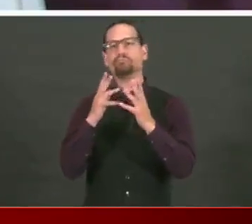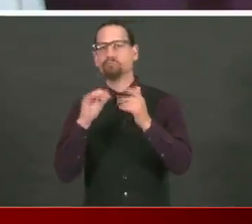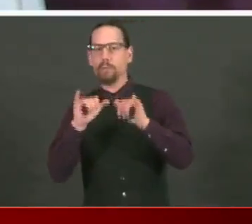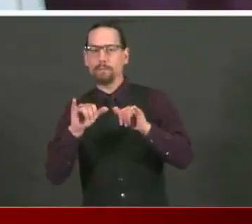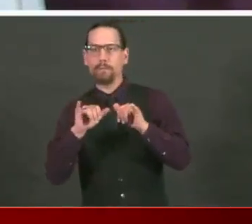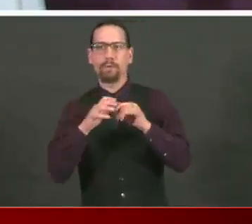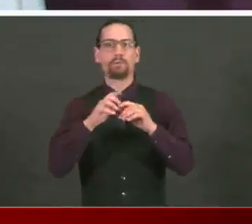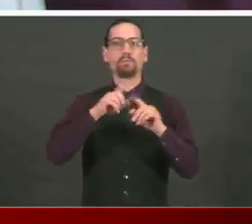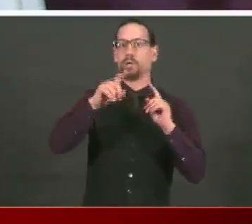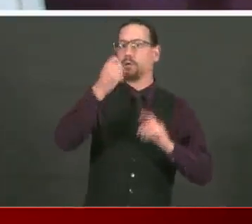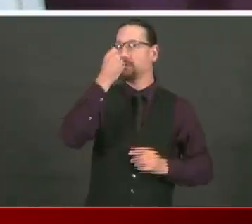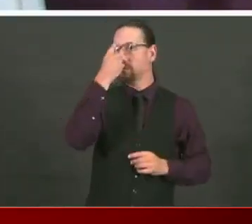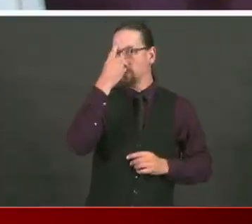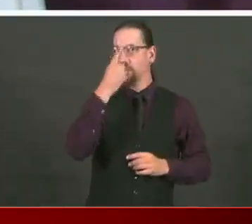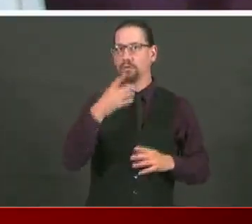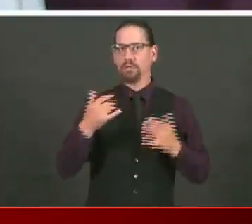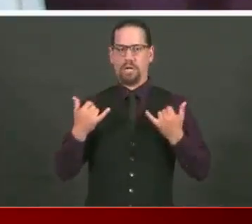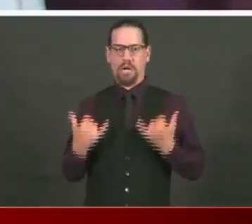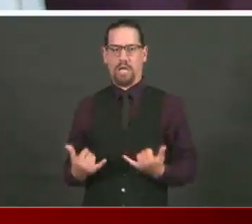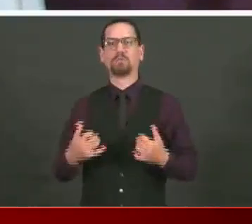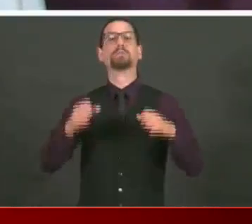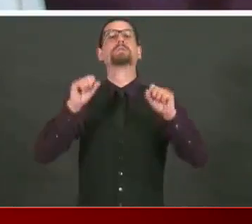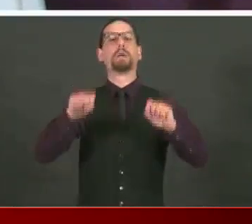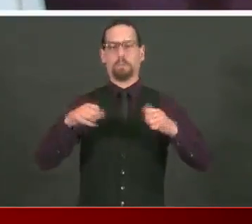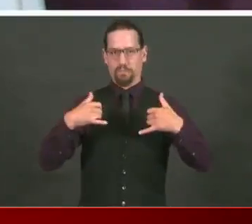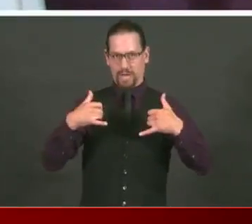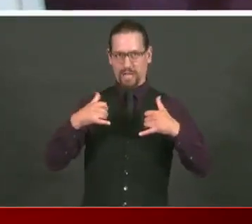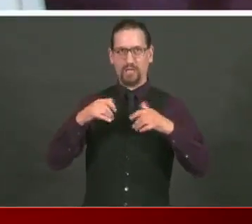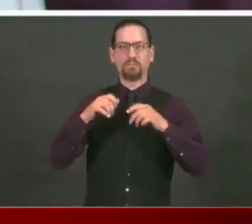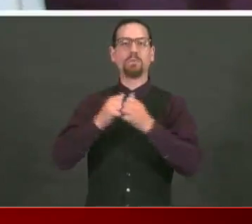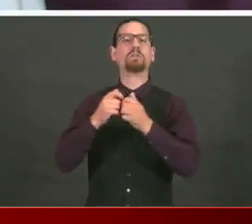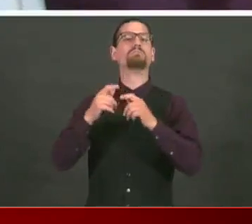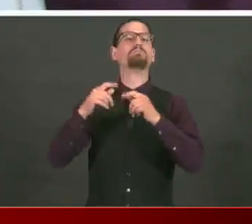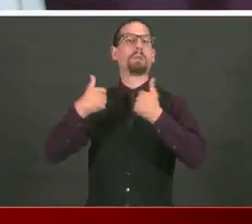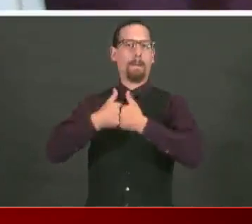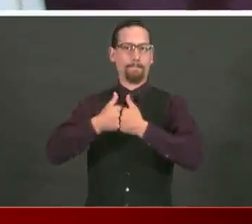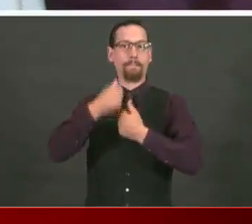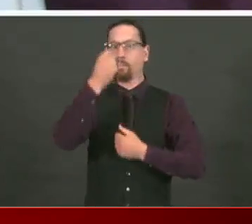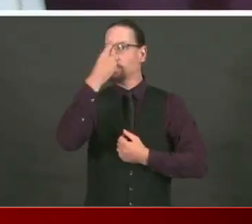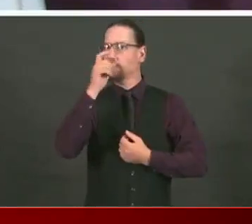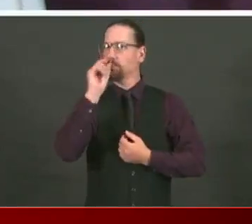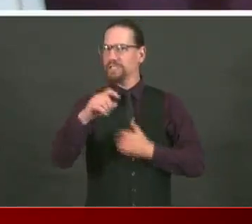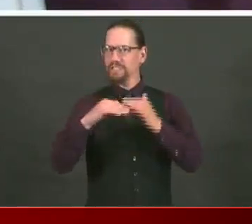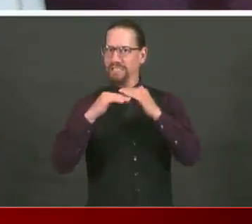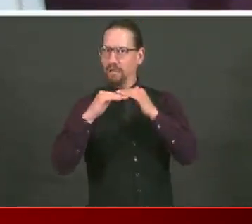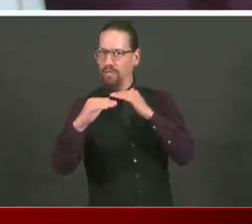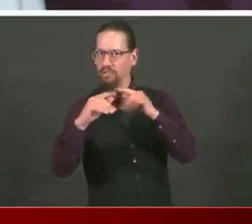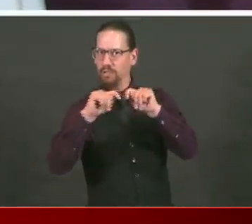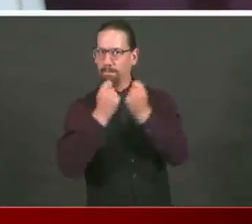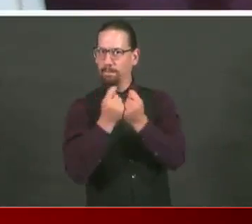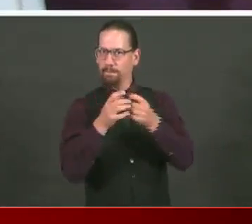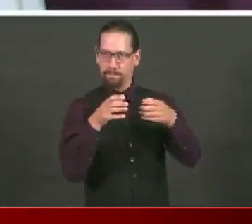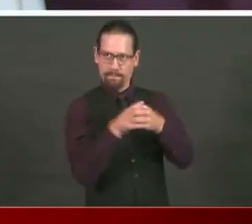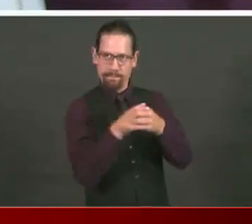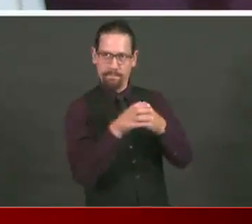ONCE WE GET INTO PHASE THREE YOU WILL BE ABLE TO PLAY IN STABLE GROUPS AGAINST TEAMS WITH NO LIMIT ON GROUP SIZE.